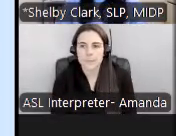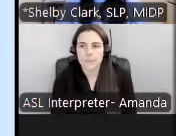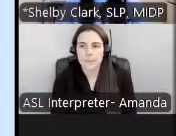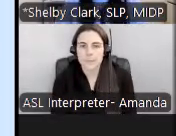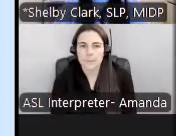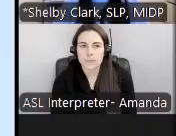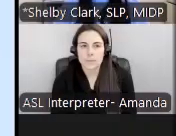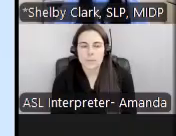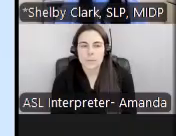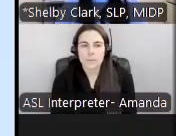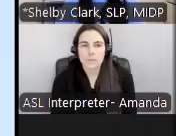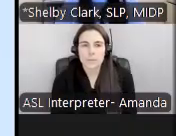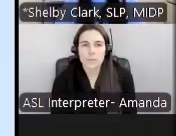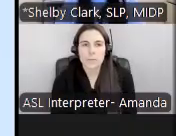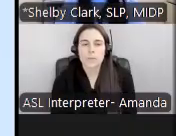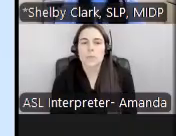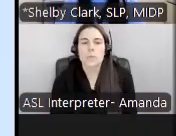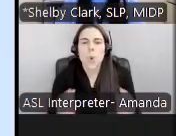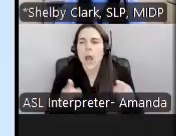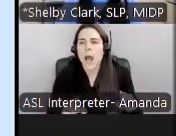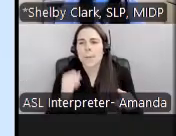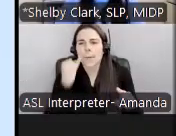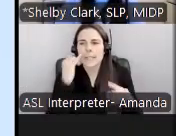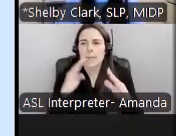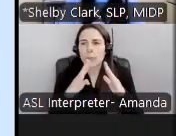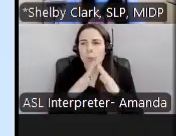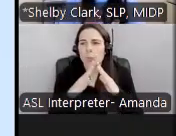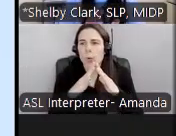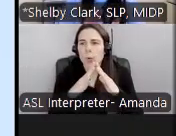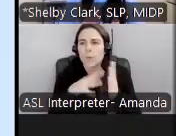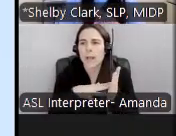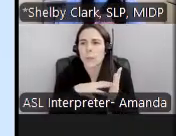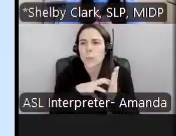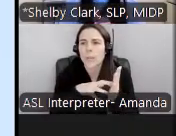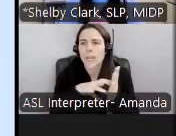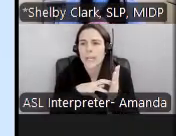okay, so what happens if the roof is weak, so rain gets in,